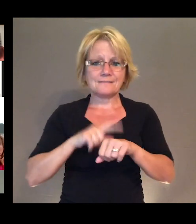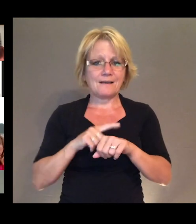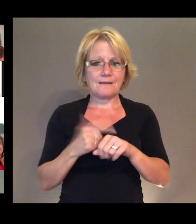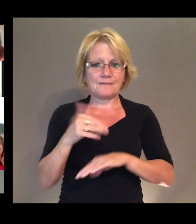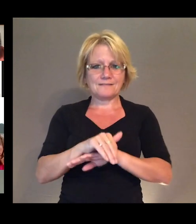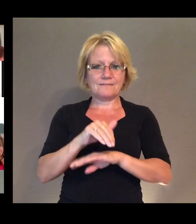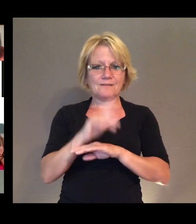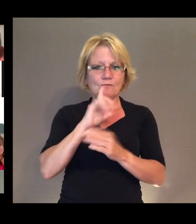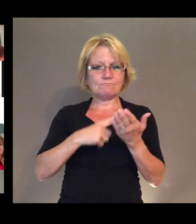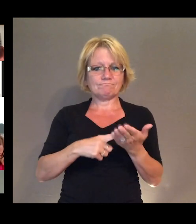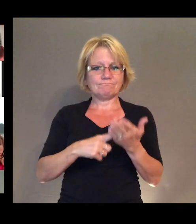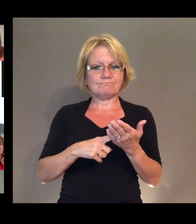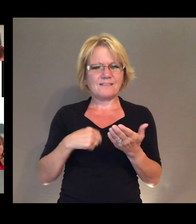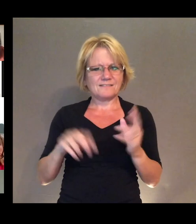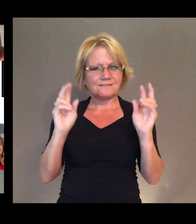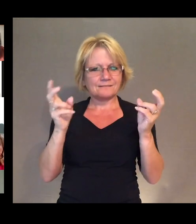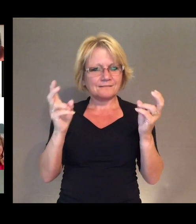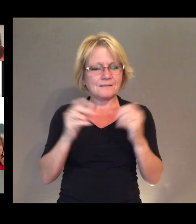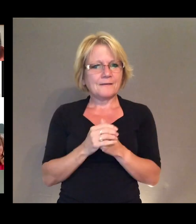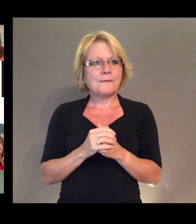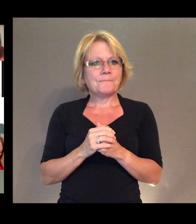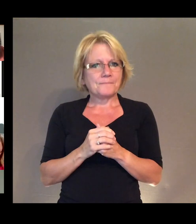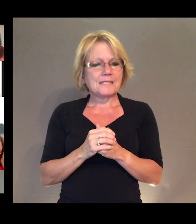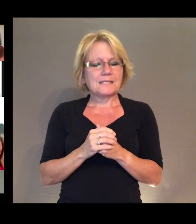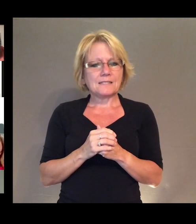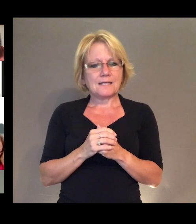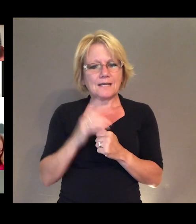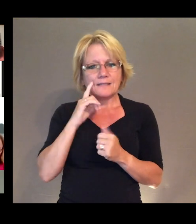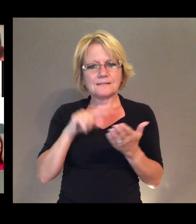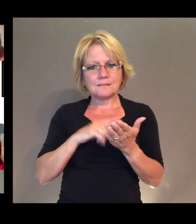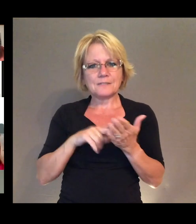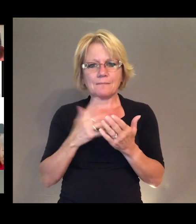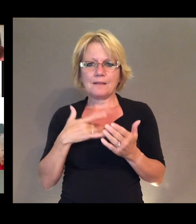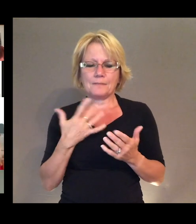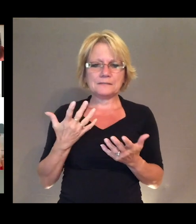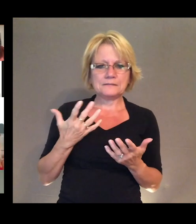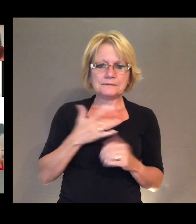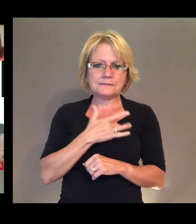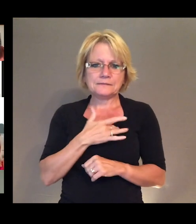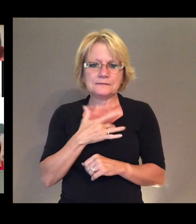I think, you know, for a lot of us, this is sometimes it gets a little touchy and we get a little bit uncomfortable